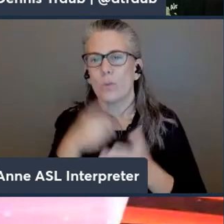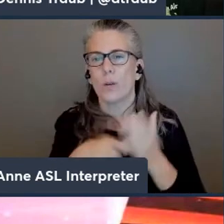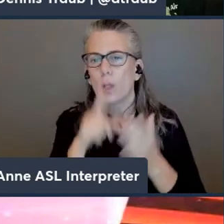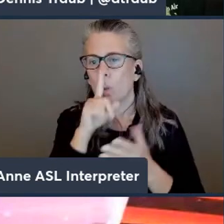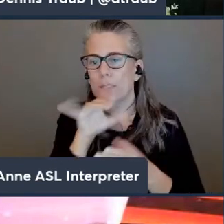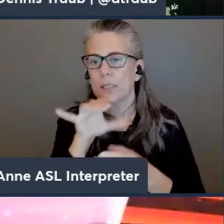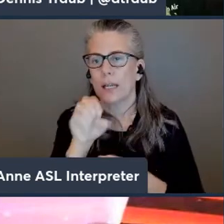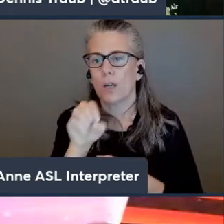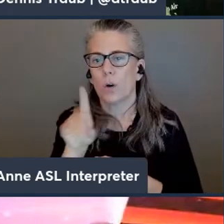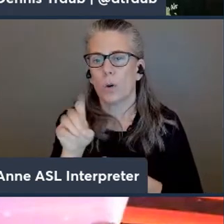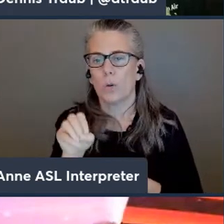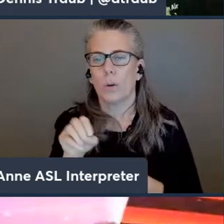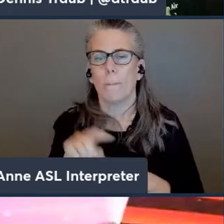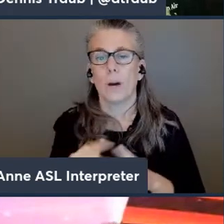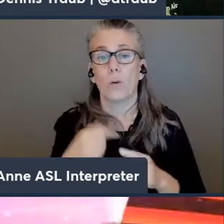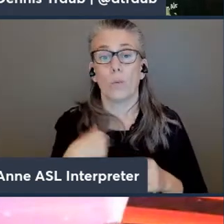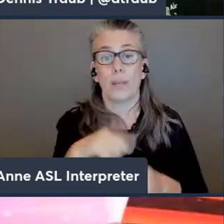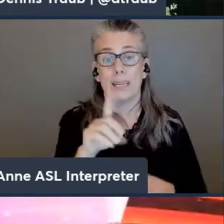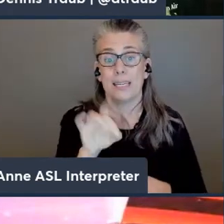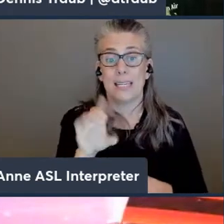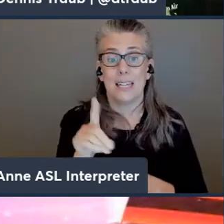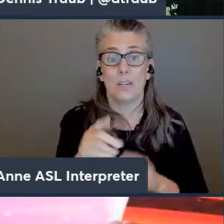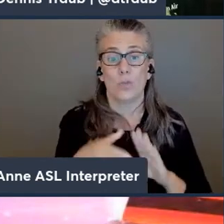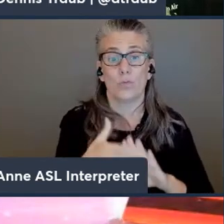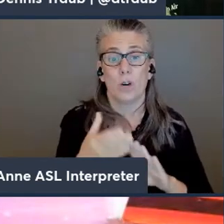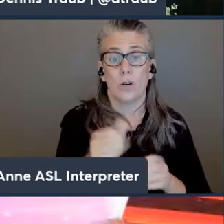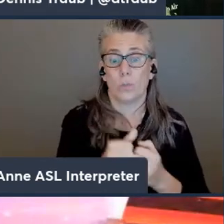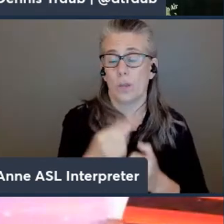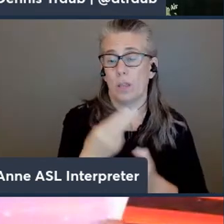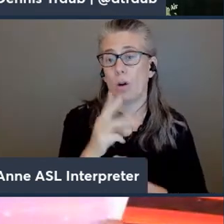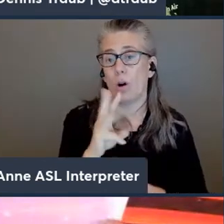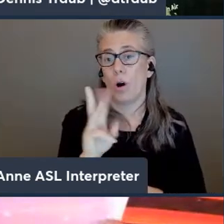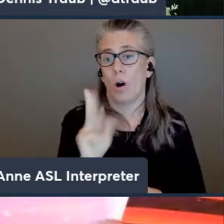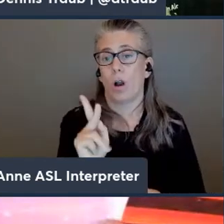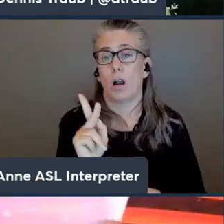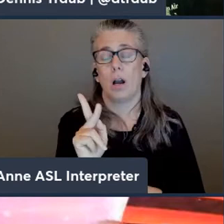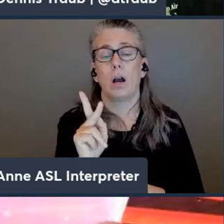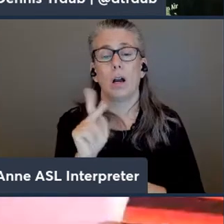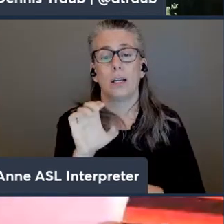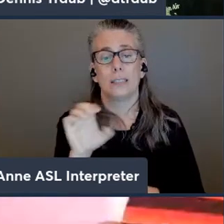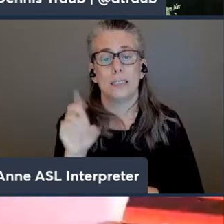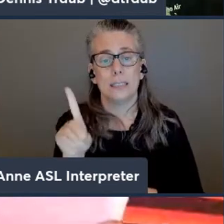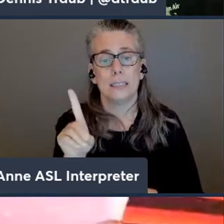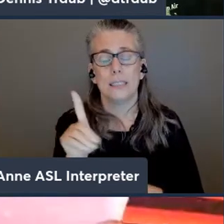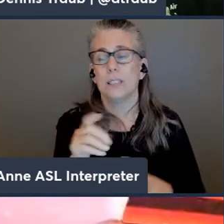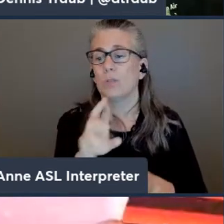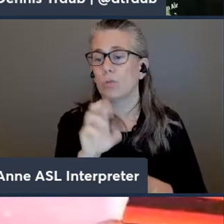with this "hawkcd" repository. So once that's done analyzing, like I said,